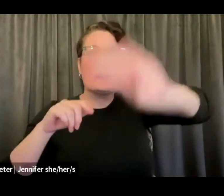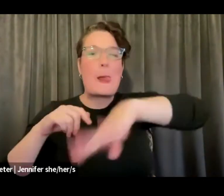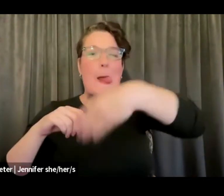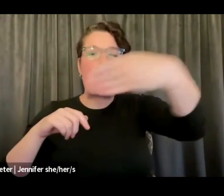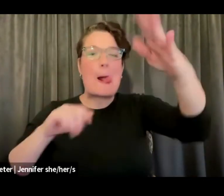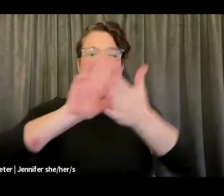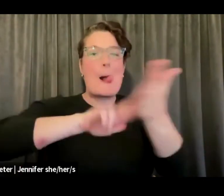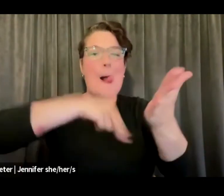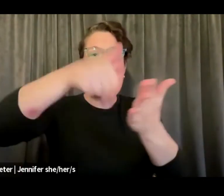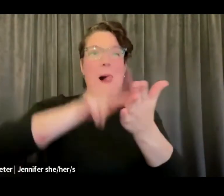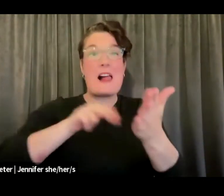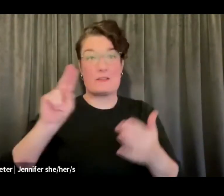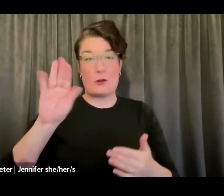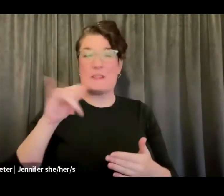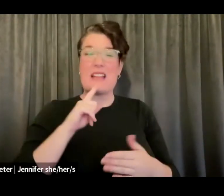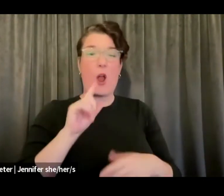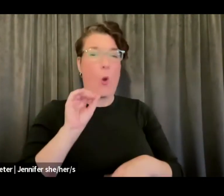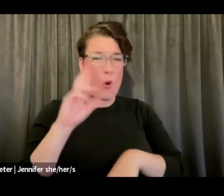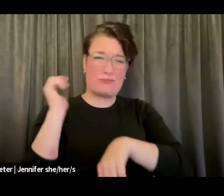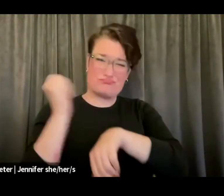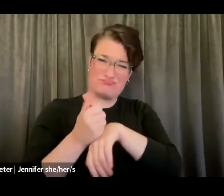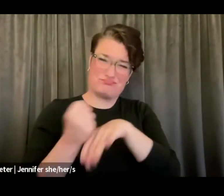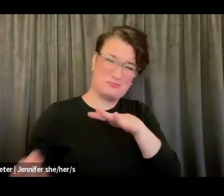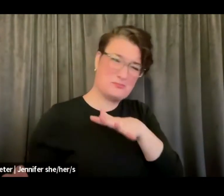Nomy: or just really prioritize it So then we like